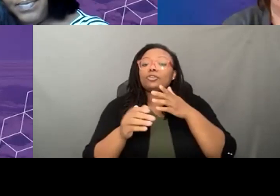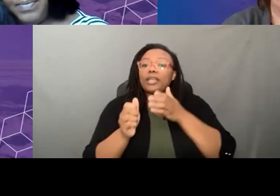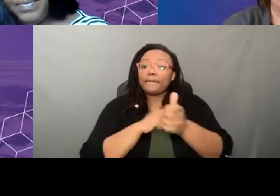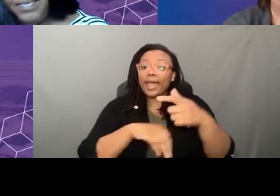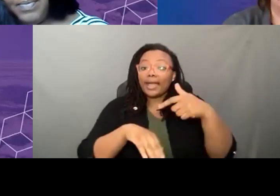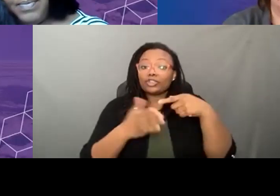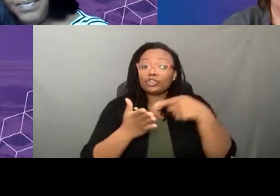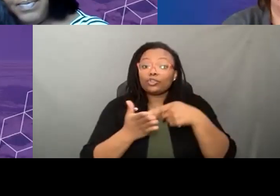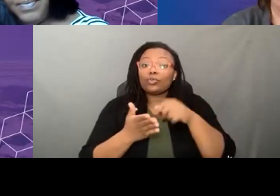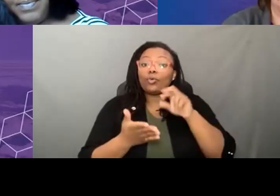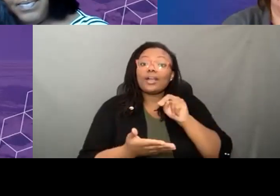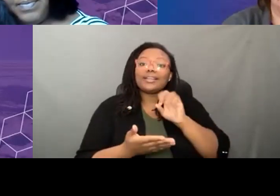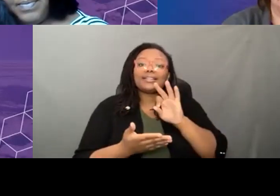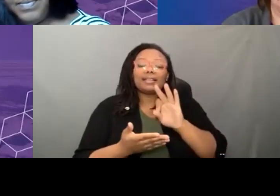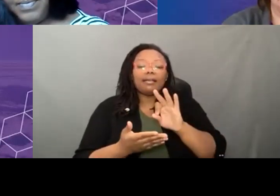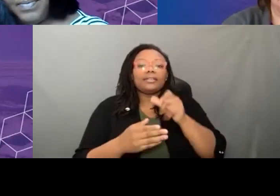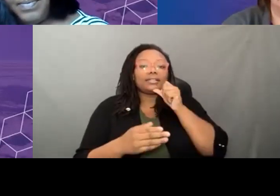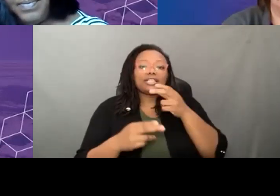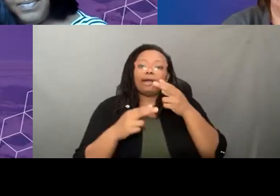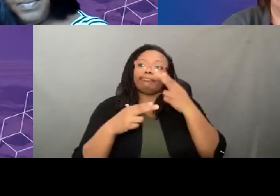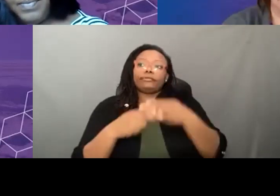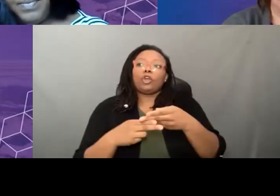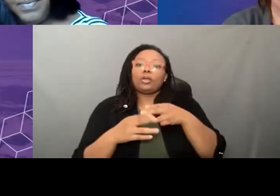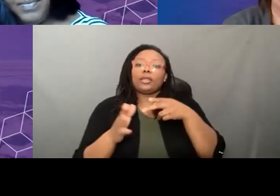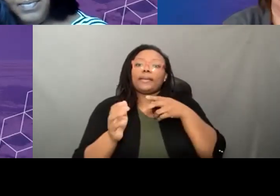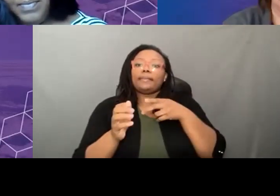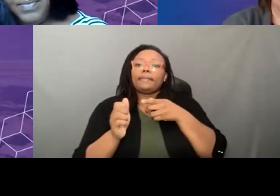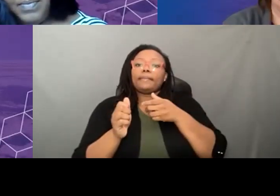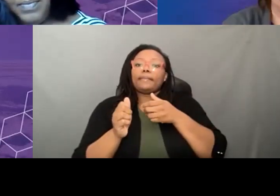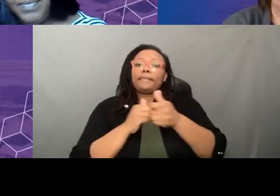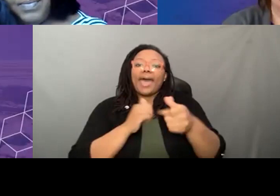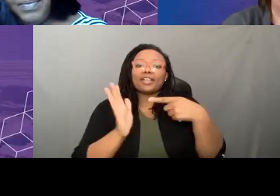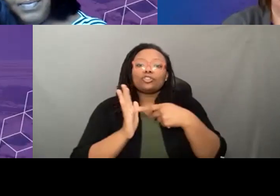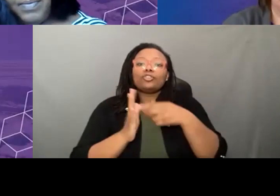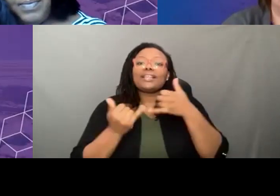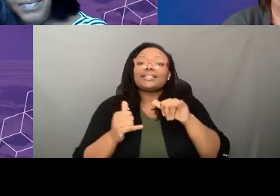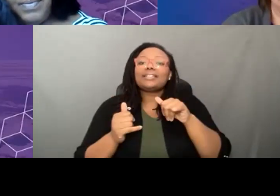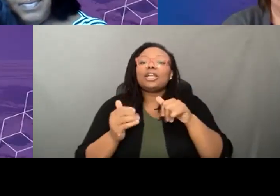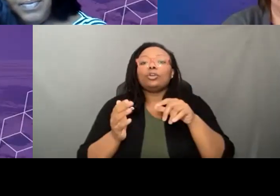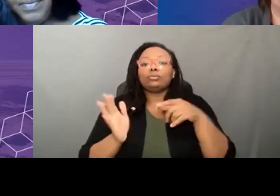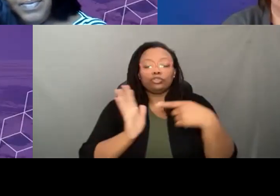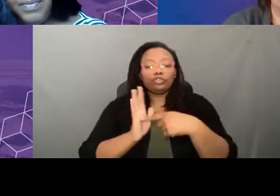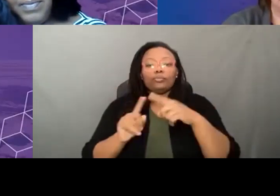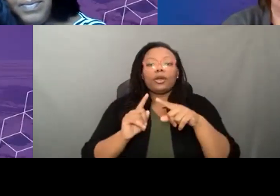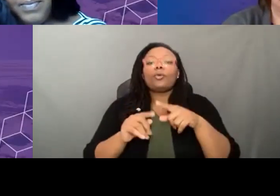Well, NSF does not consider it overdue. It's still due. It's just in what we're calling that 90-day sort of grace period.